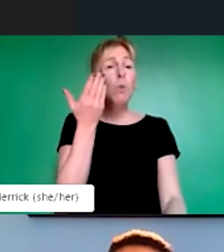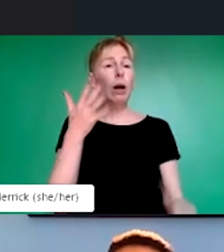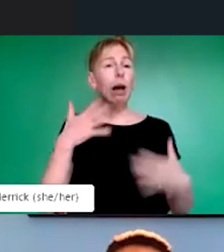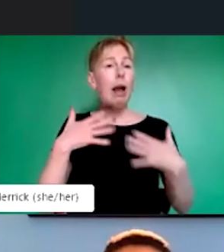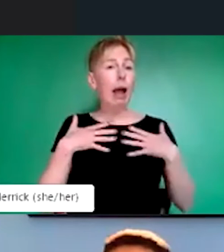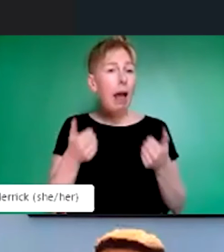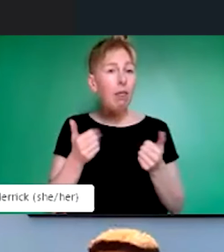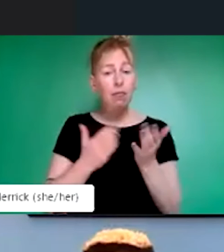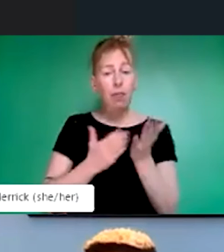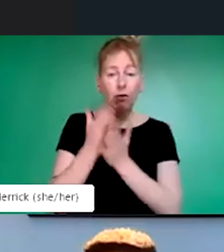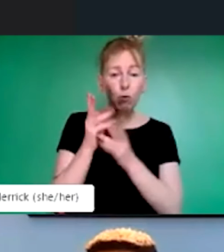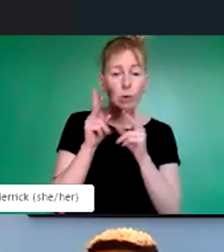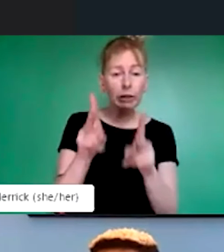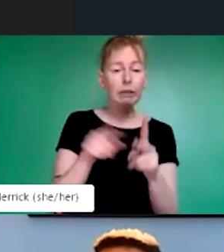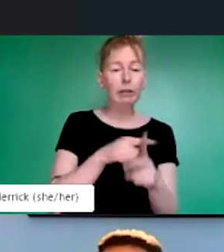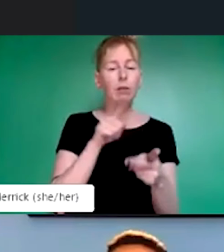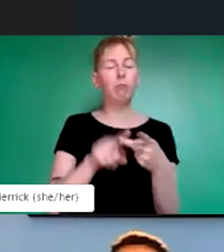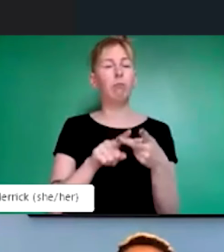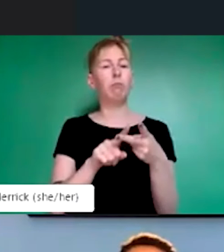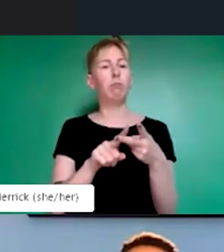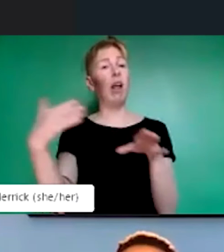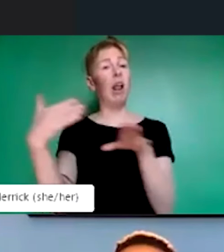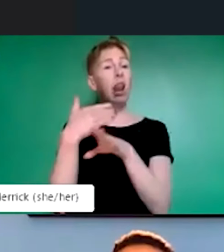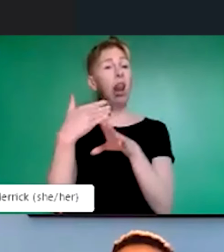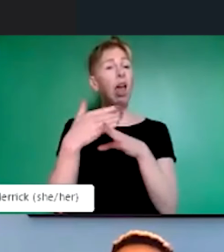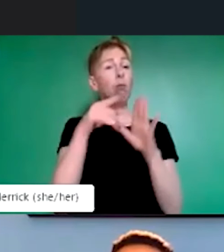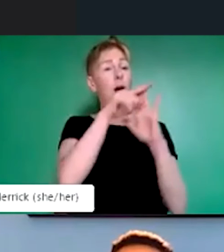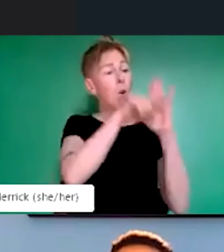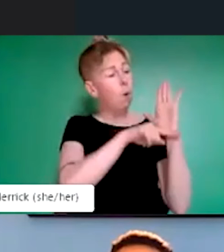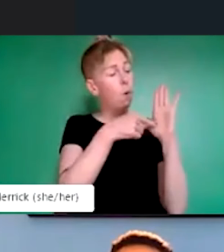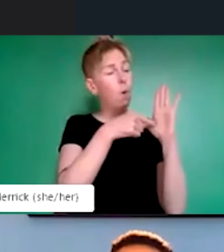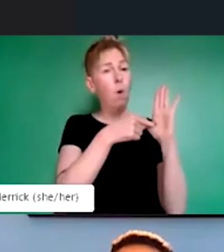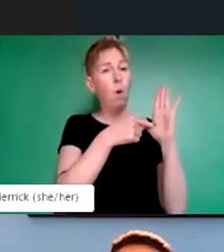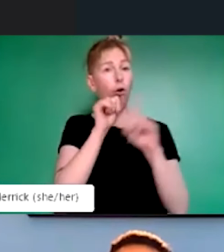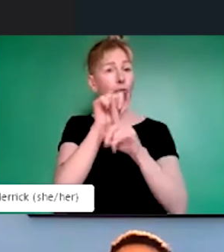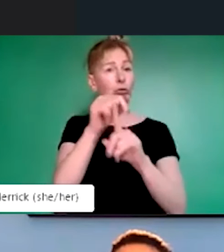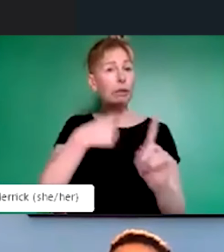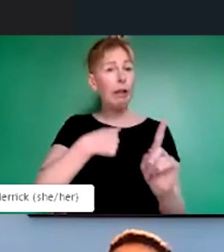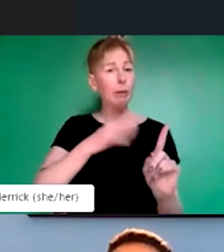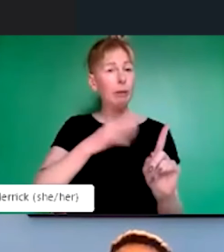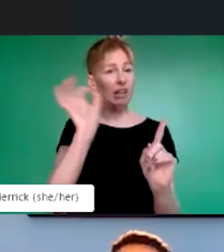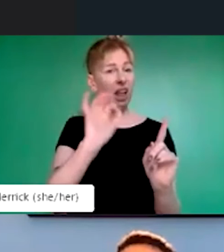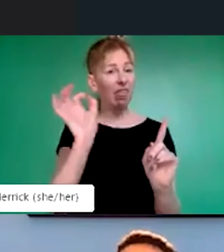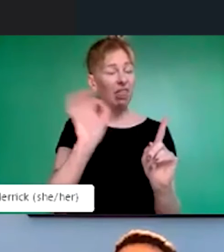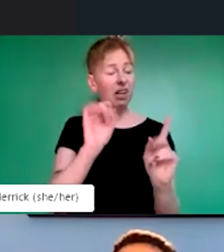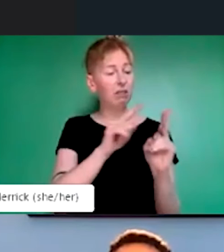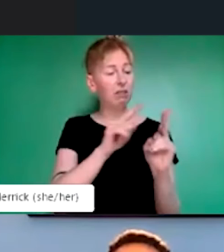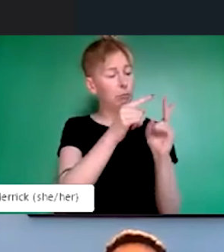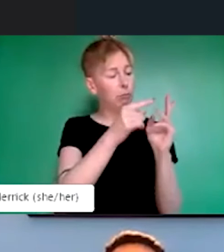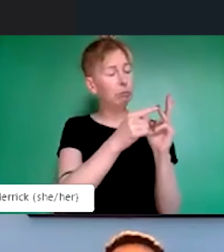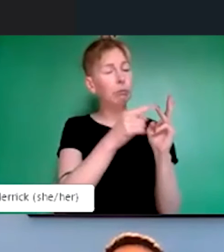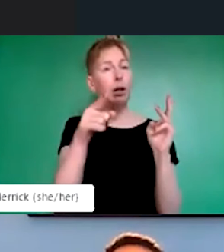The Labour Law doesn't protect me. The care package which the institution